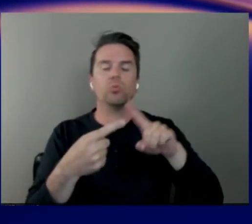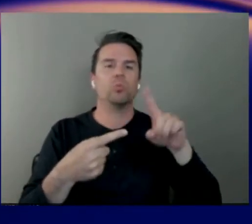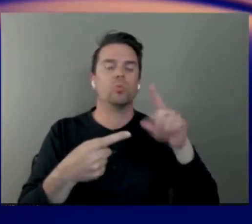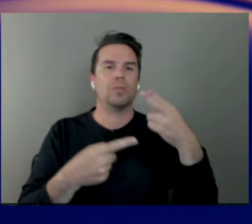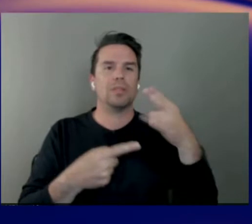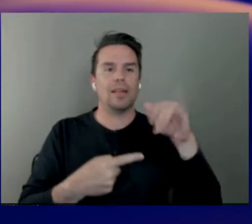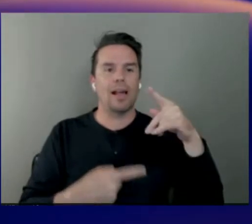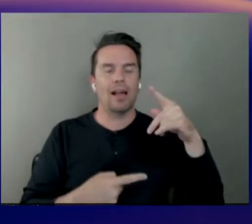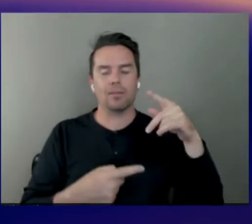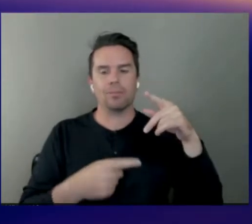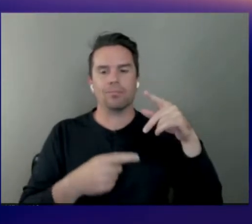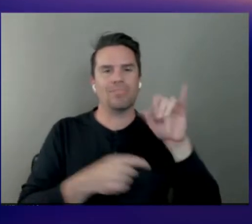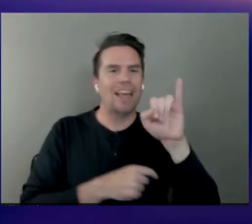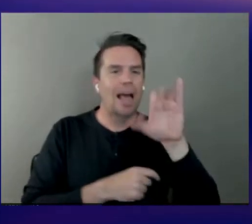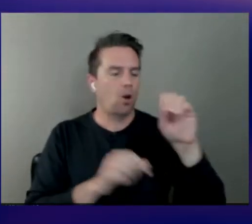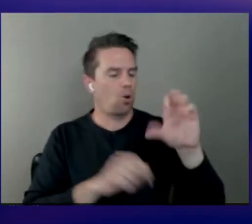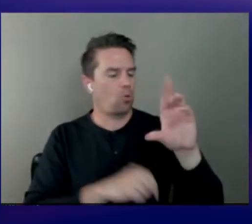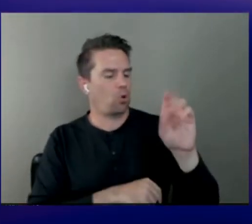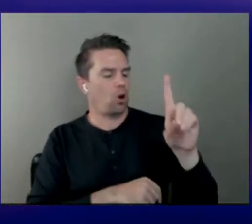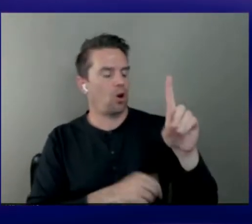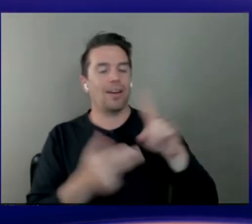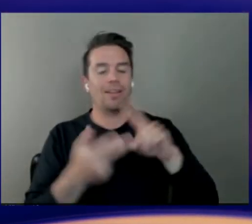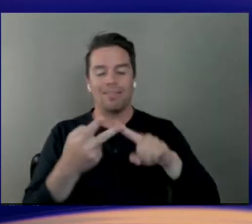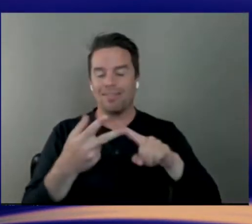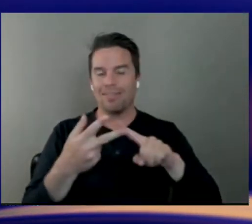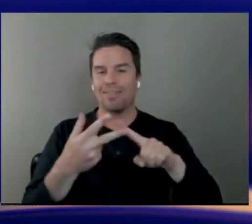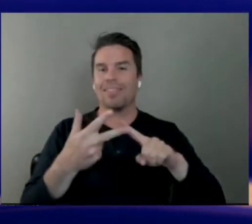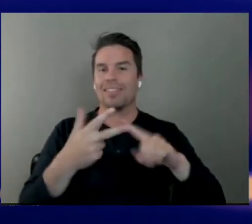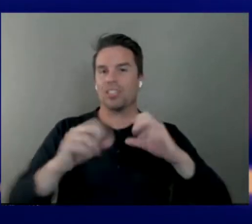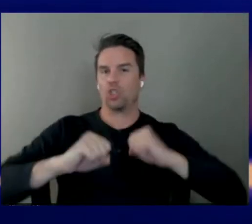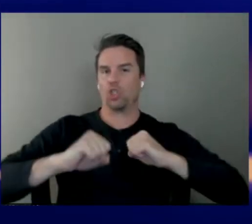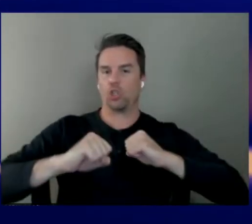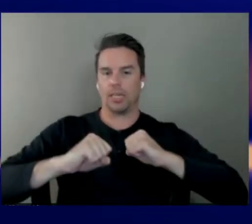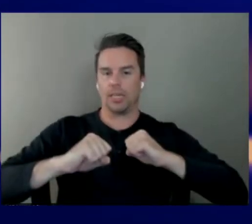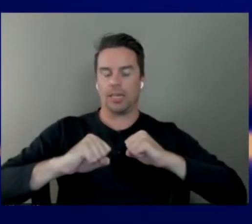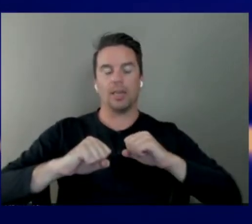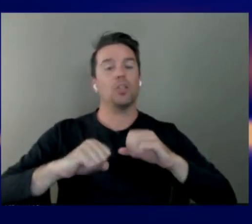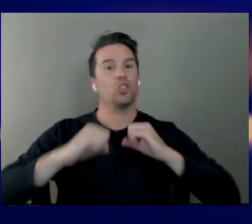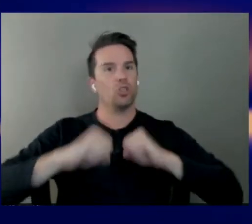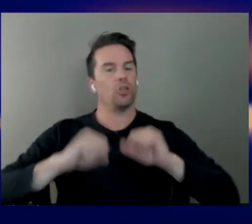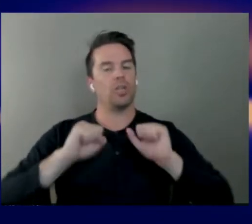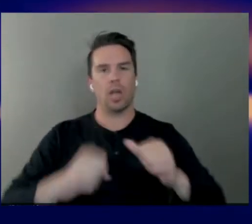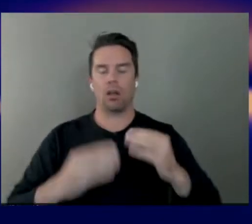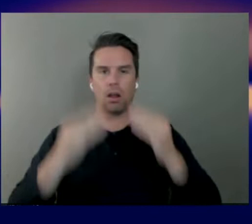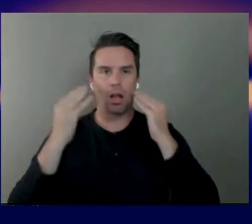and in the past a bit of big tax on the host processor. But what we do for offloads really benefits a lot